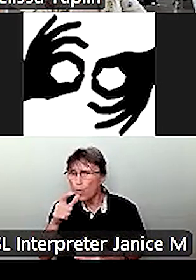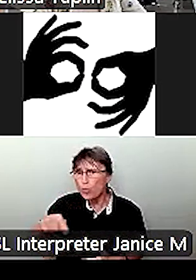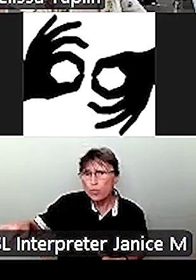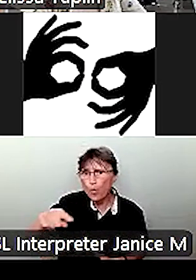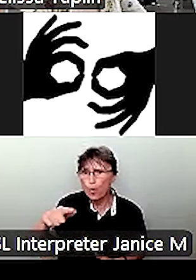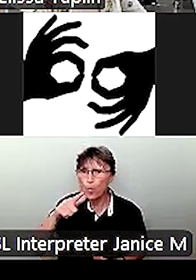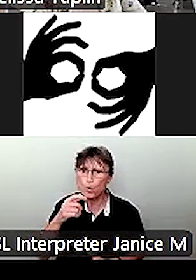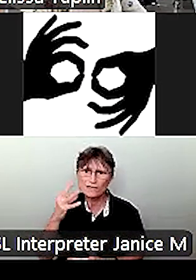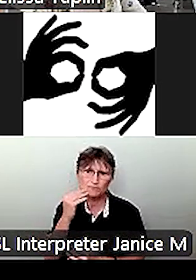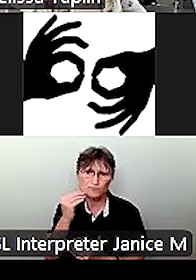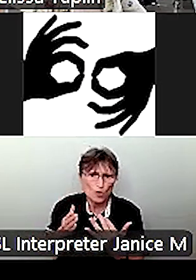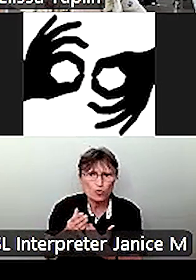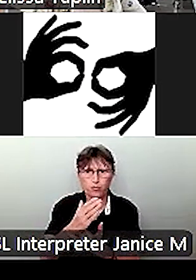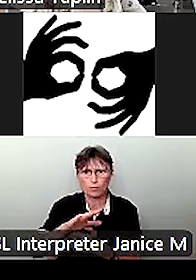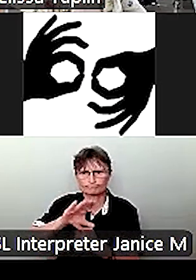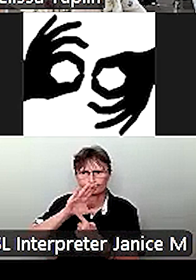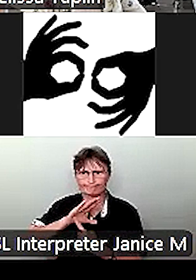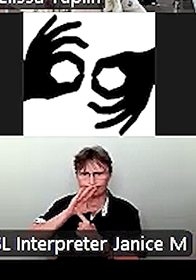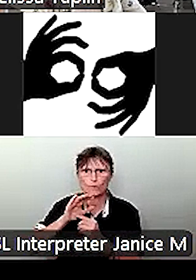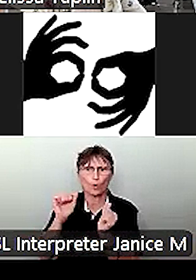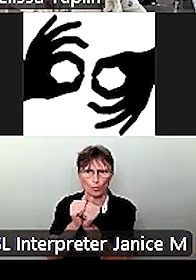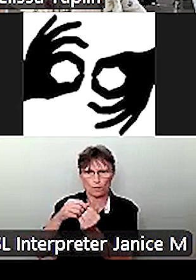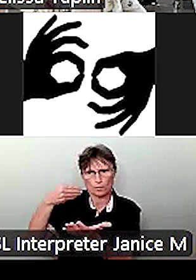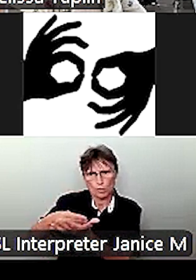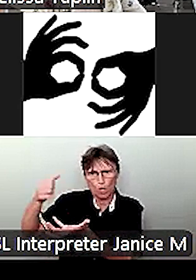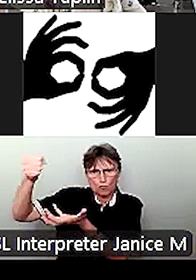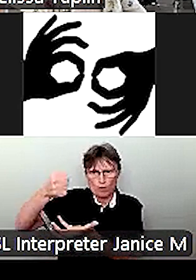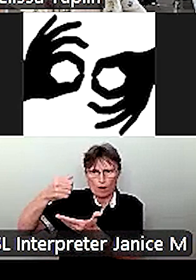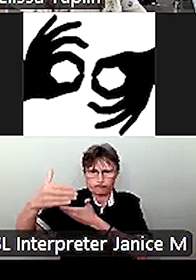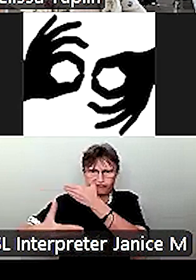in granting and working to create more equitable systems for everyone.